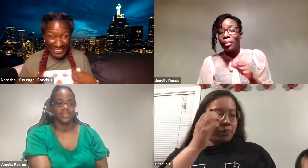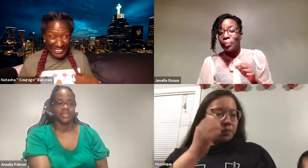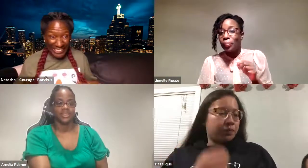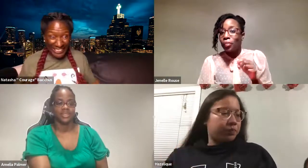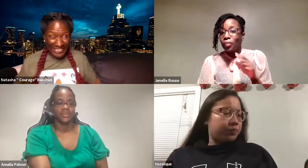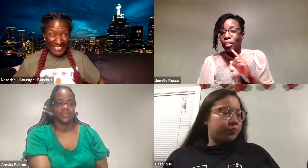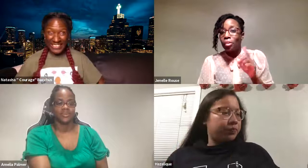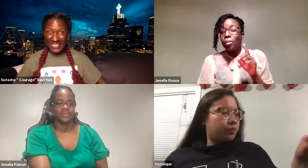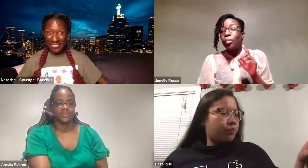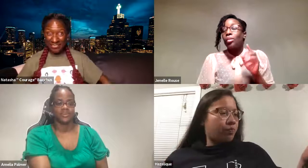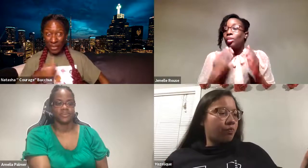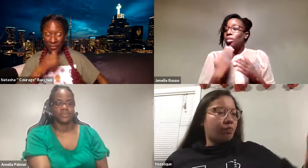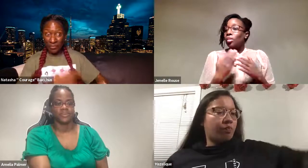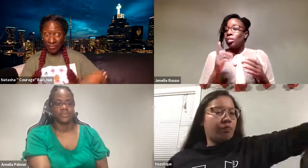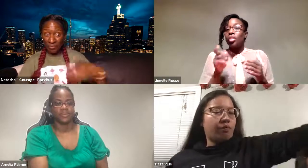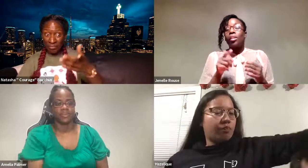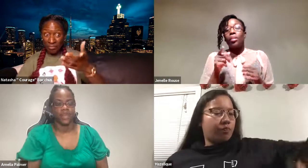hard question right? - yes says janelle.